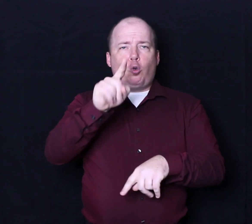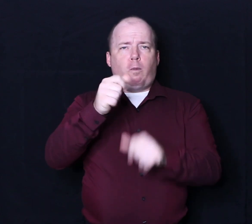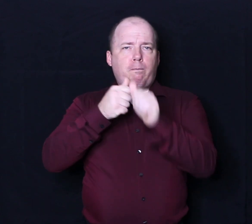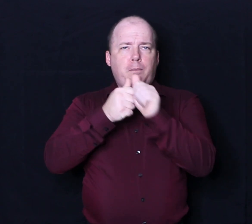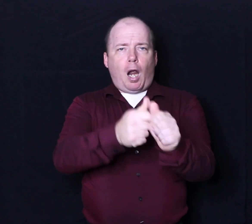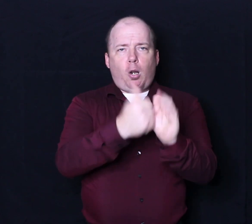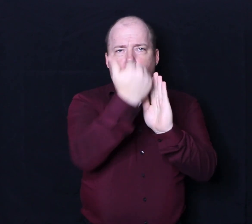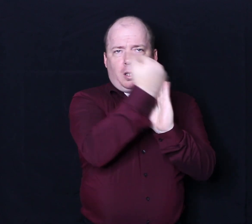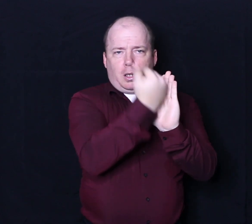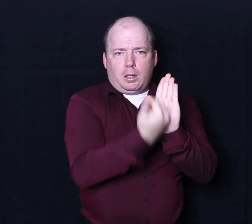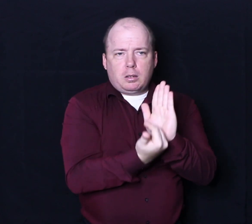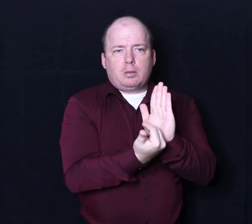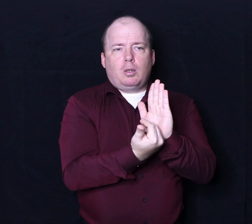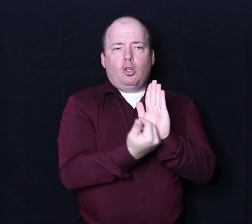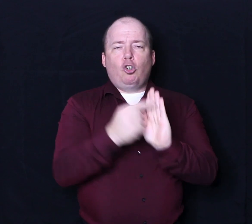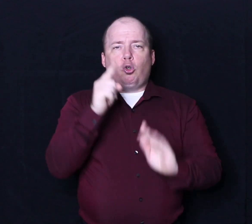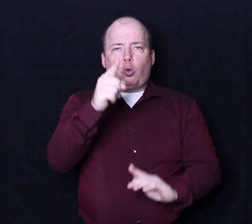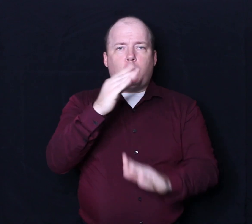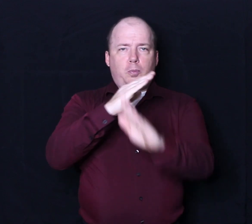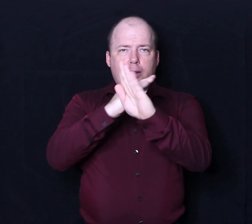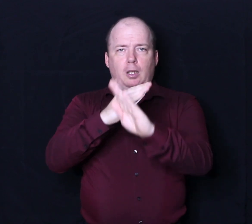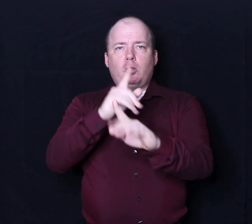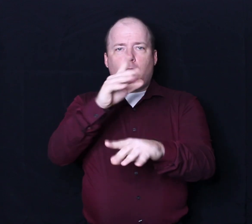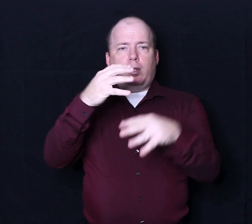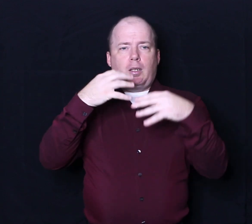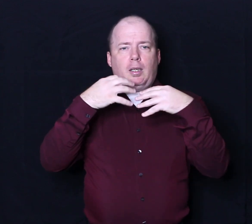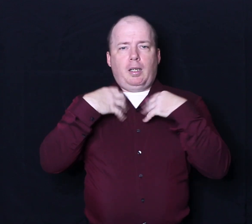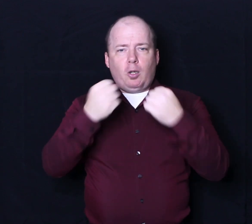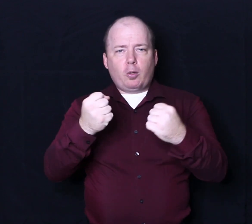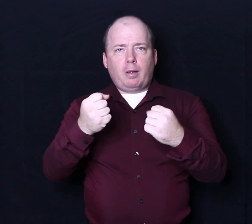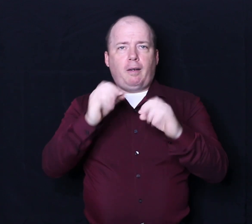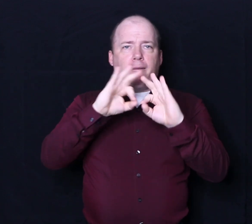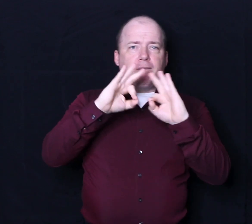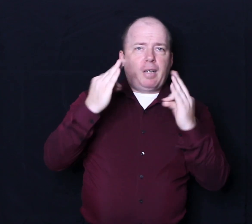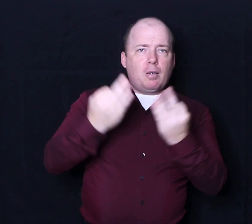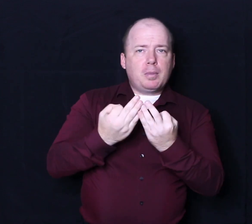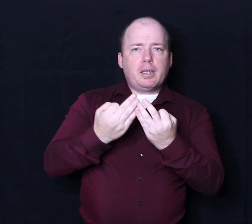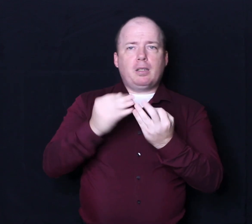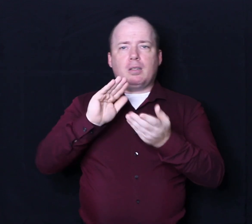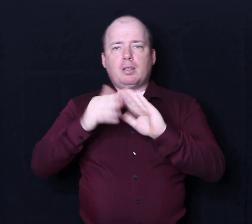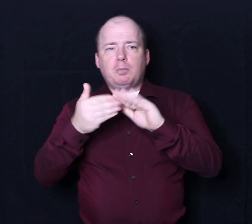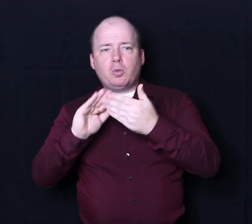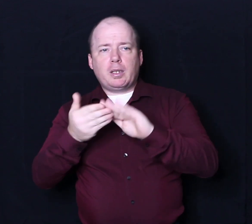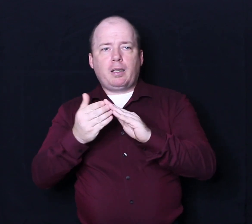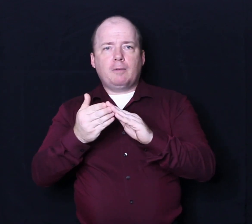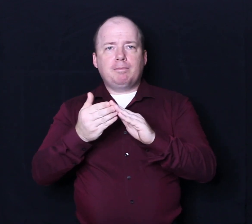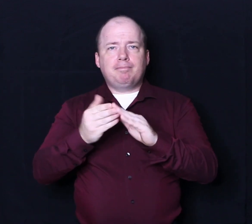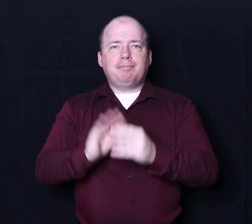By following this list, you protect your health, family, and community.